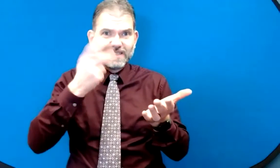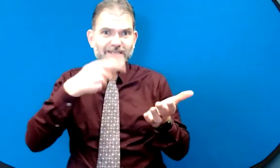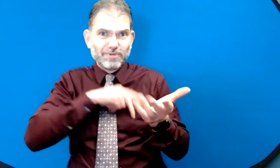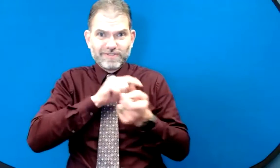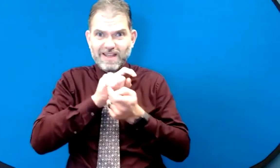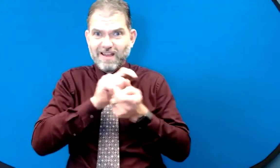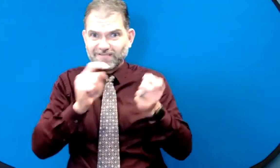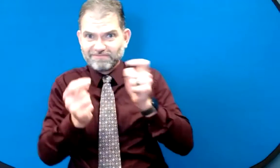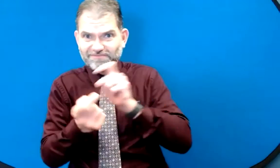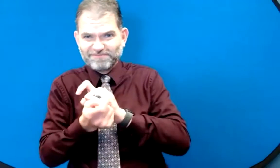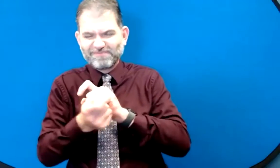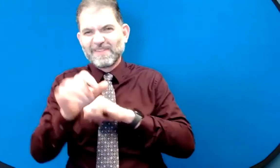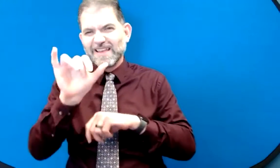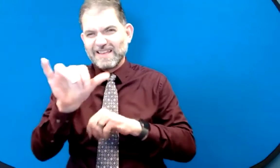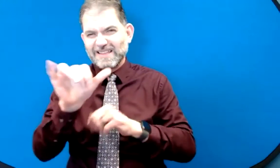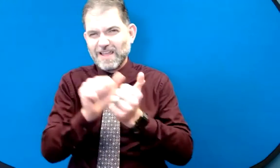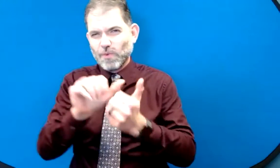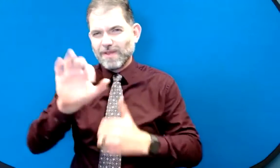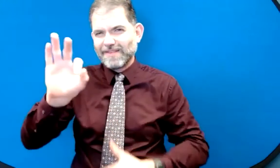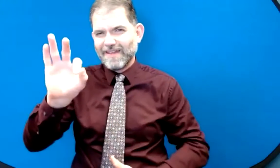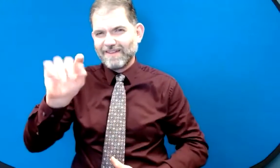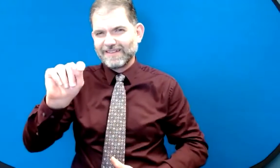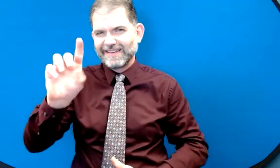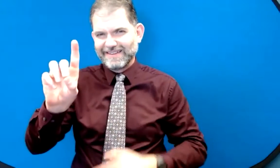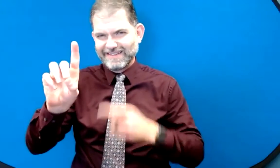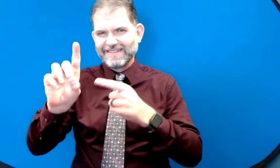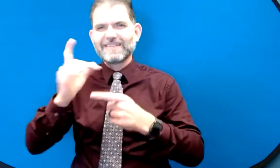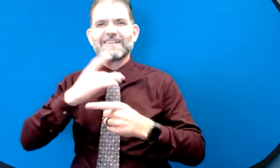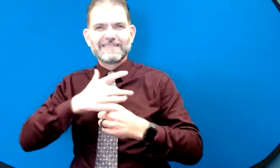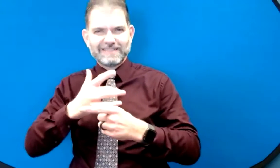ASL Interpreter: and do severe damage to their frontal lobe, will have personality changes.